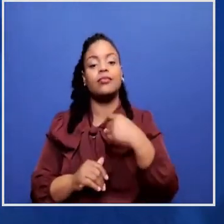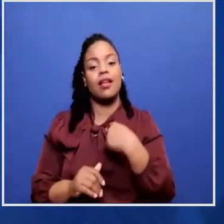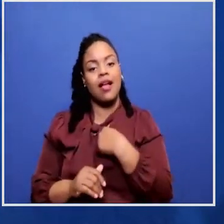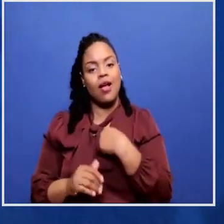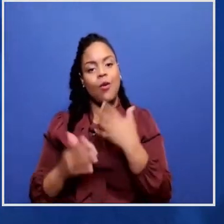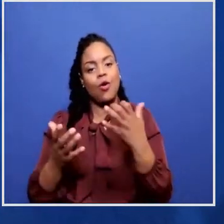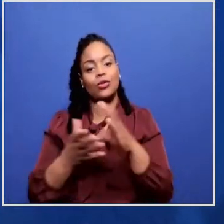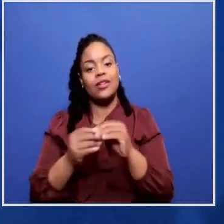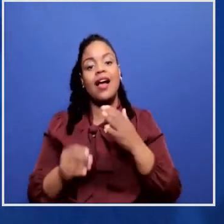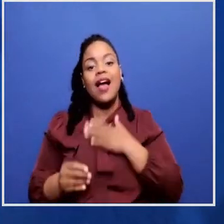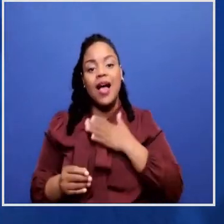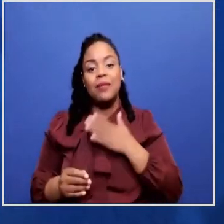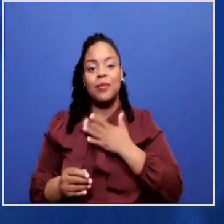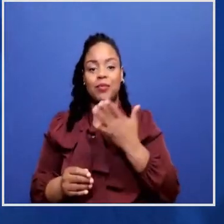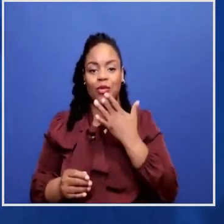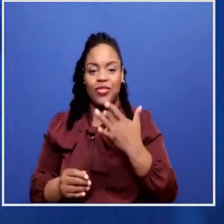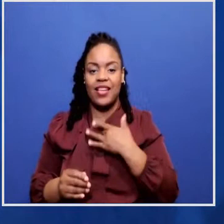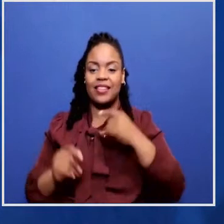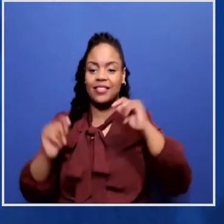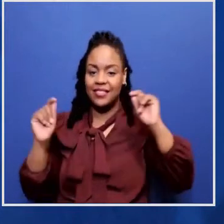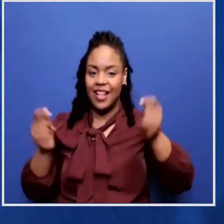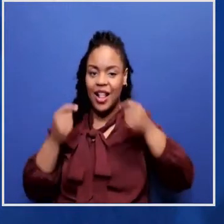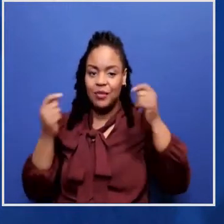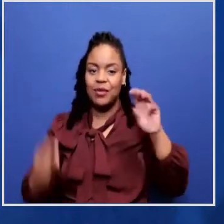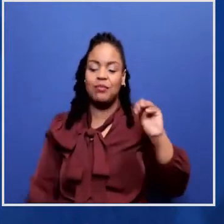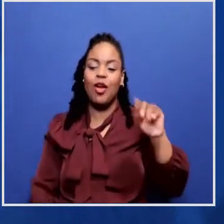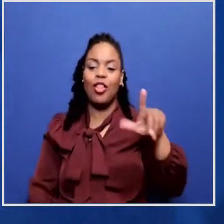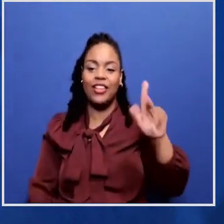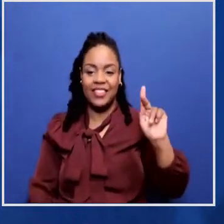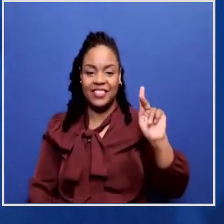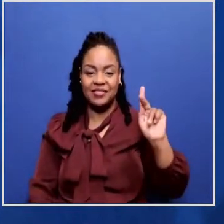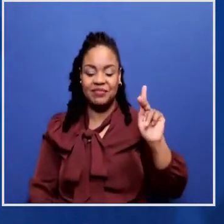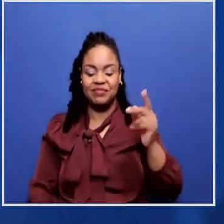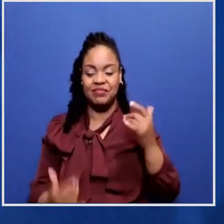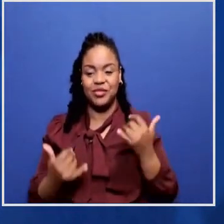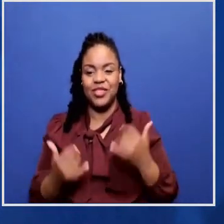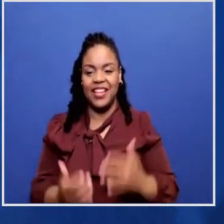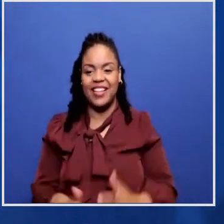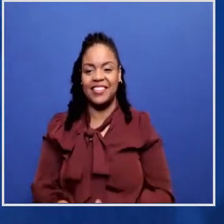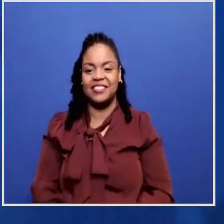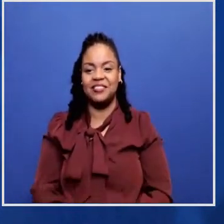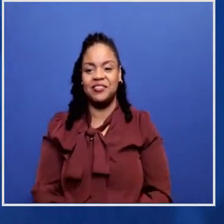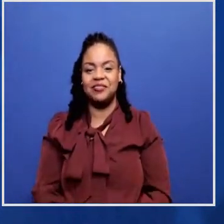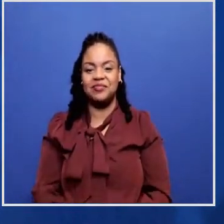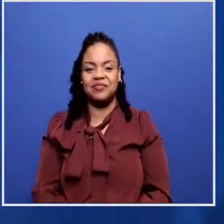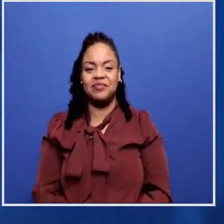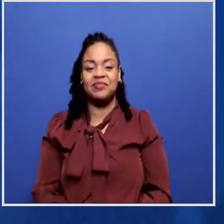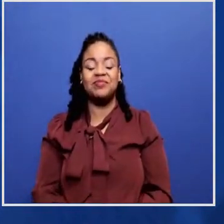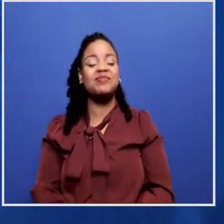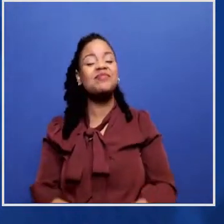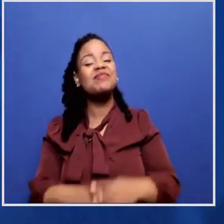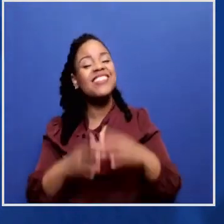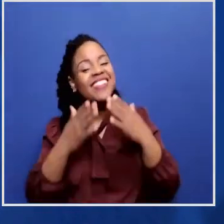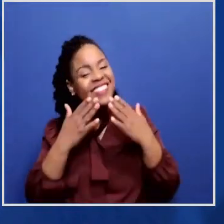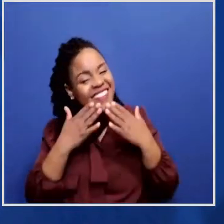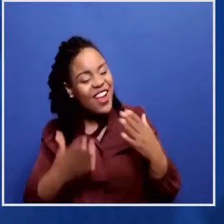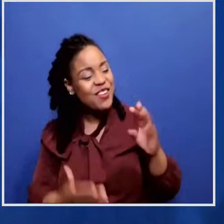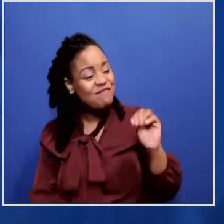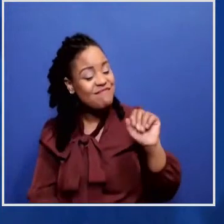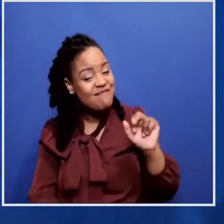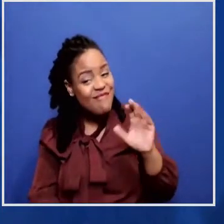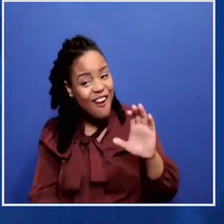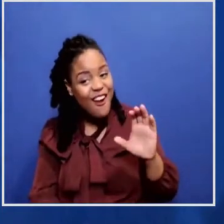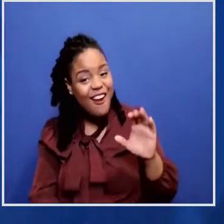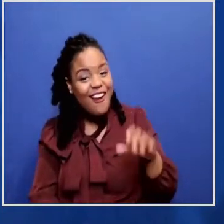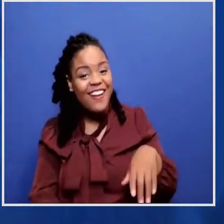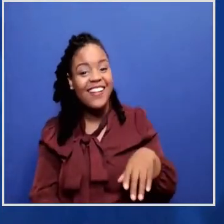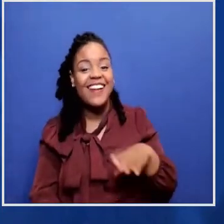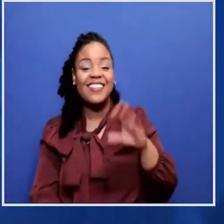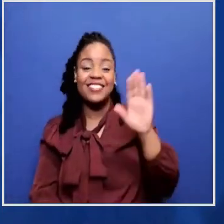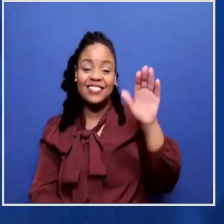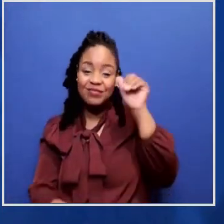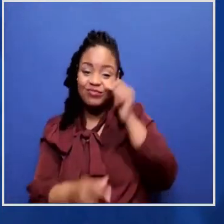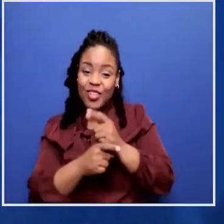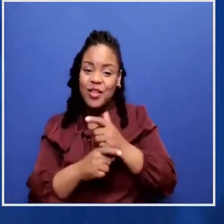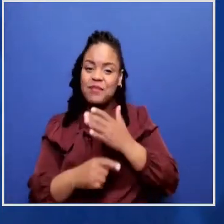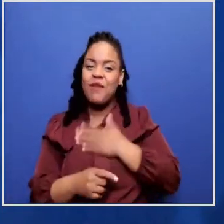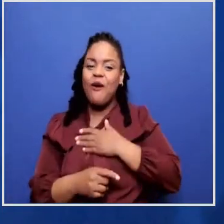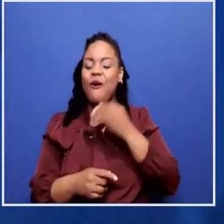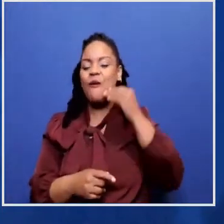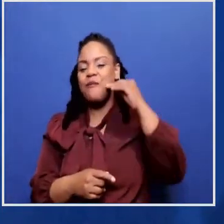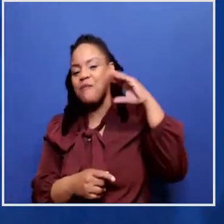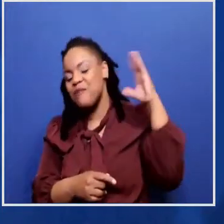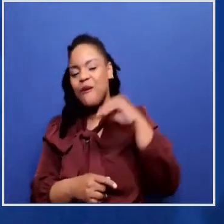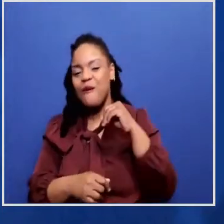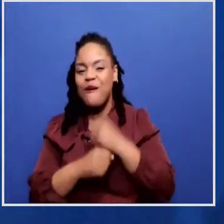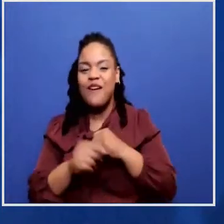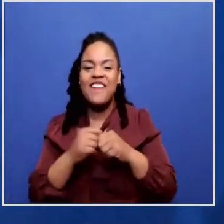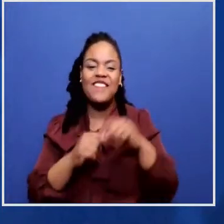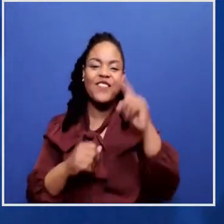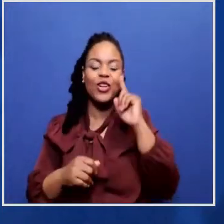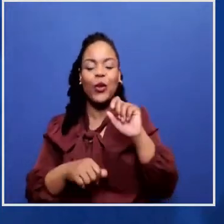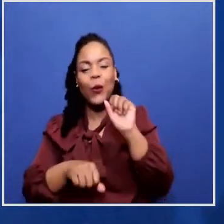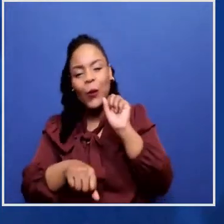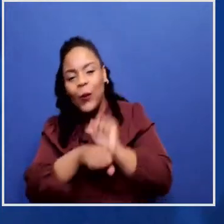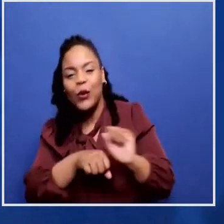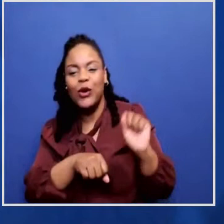MARTIN LUTHER KING JR. .